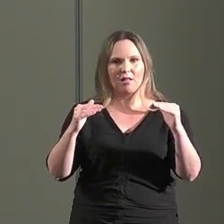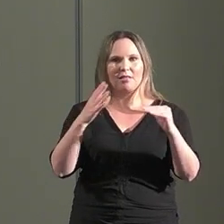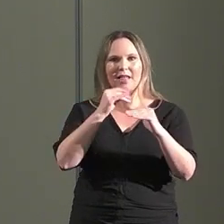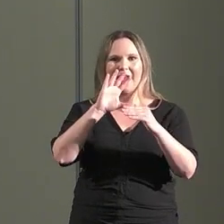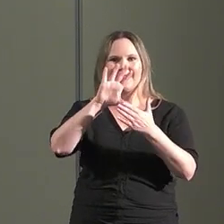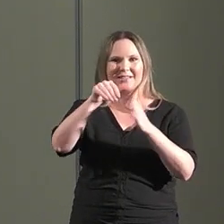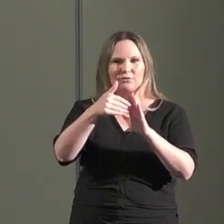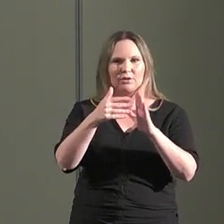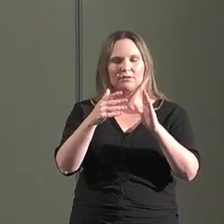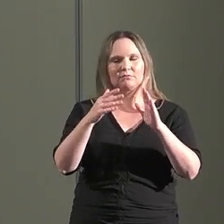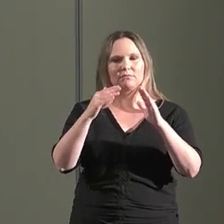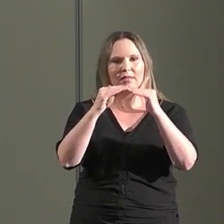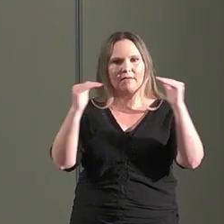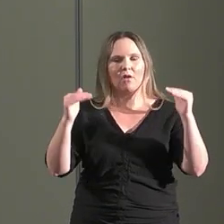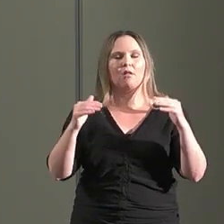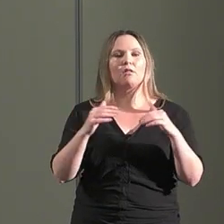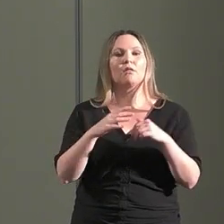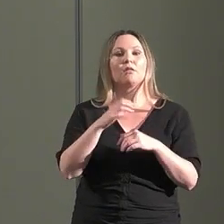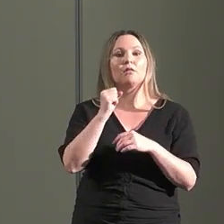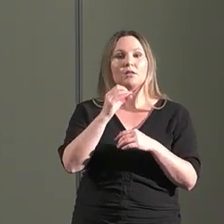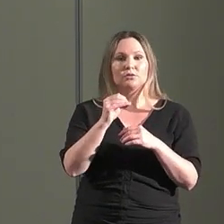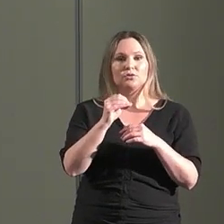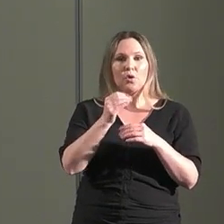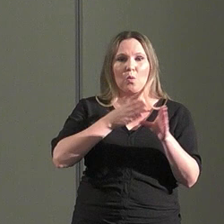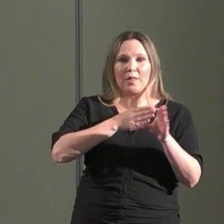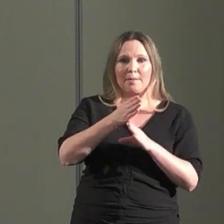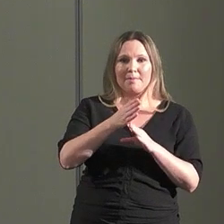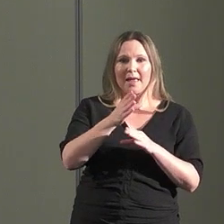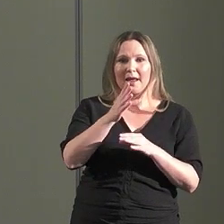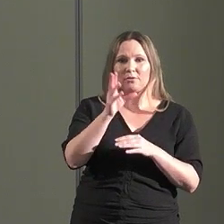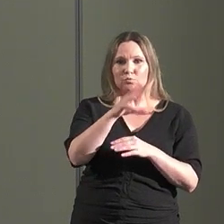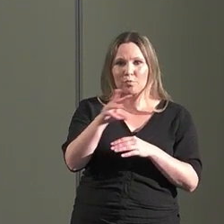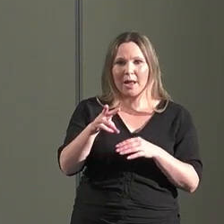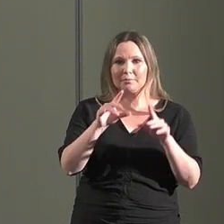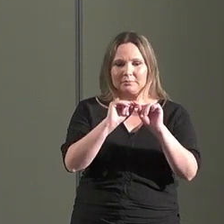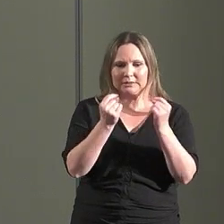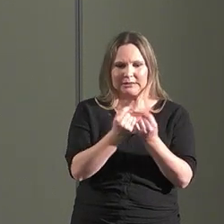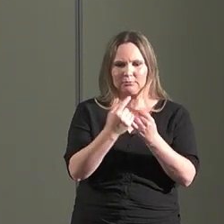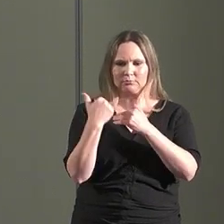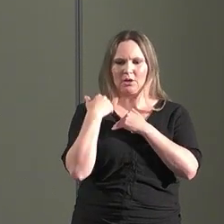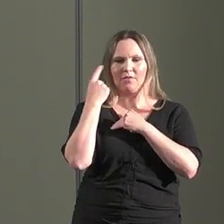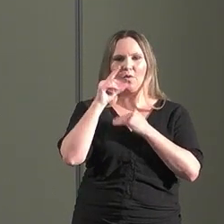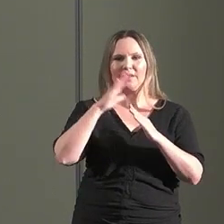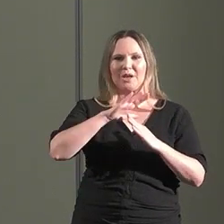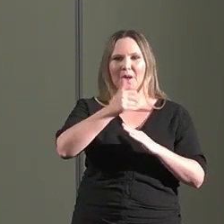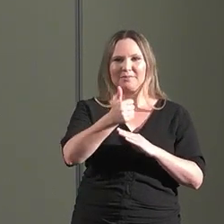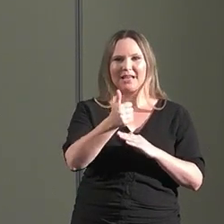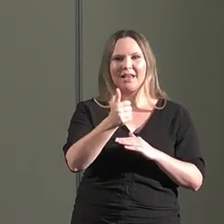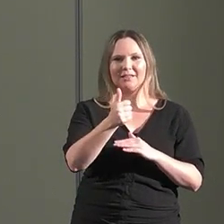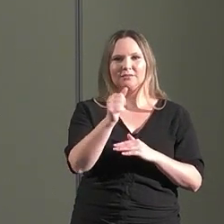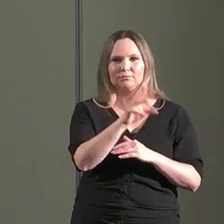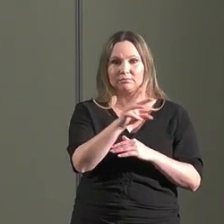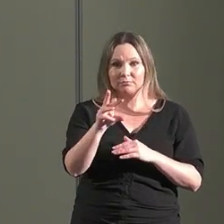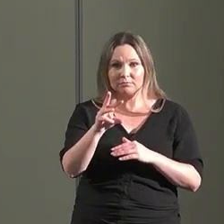The central web team probably is responsibility for a lot of top 10 web pages.